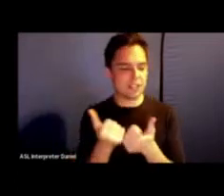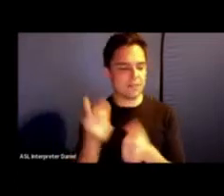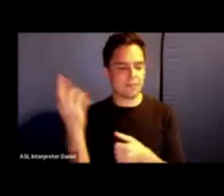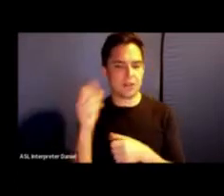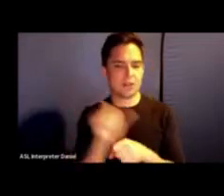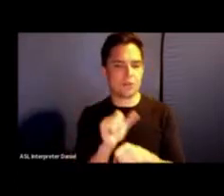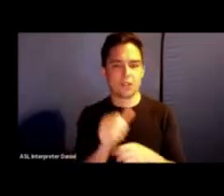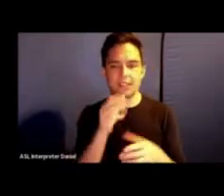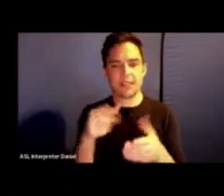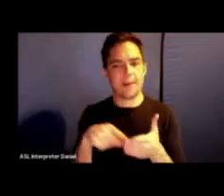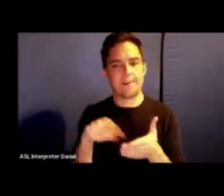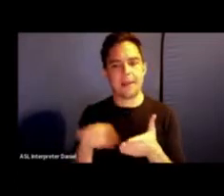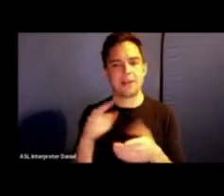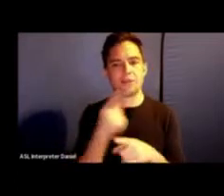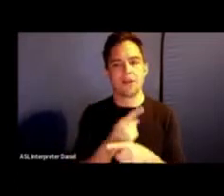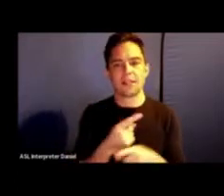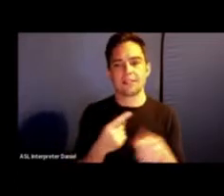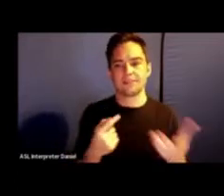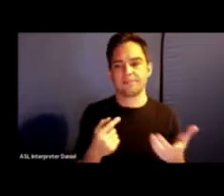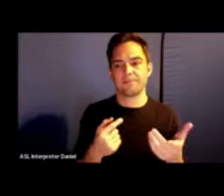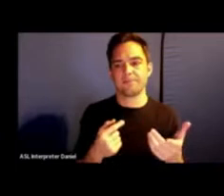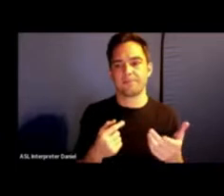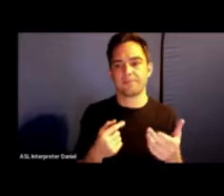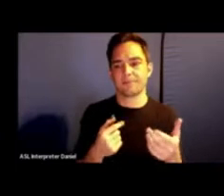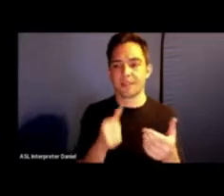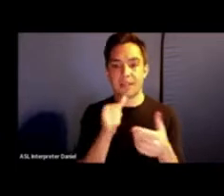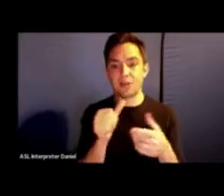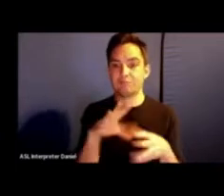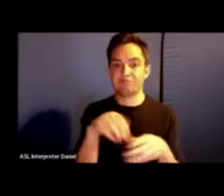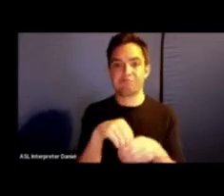right? Because I don't actually do payroll. But also I just want